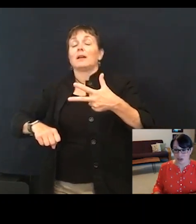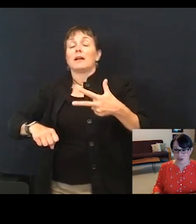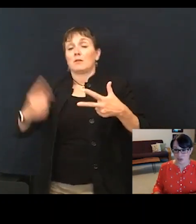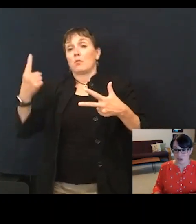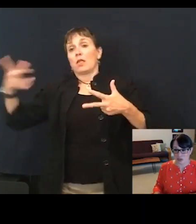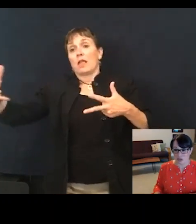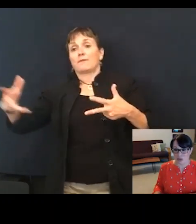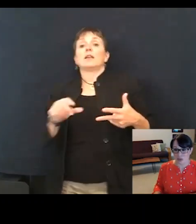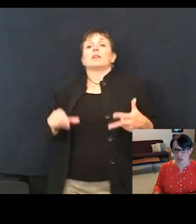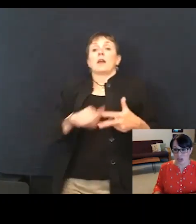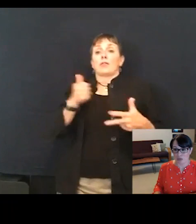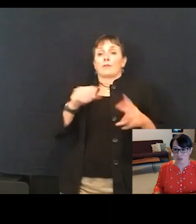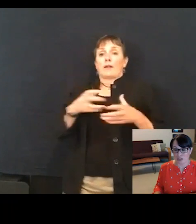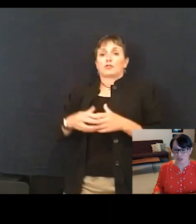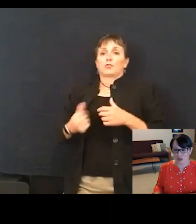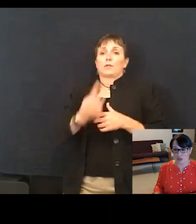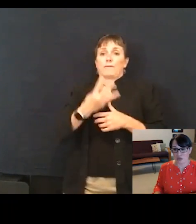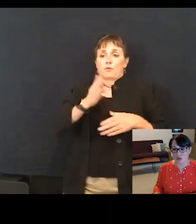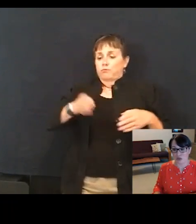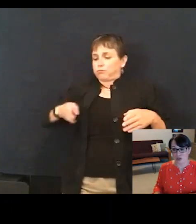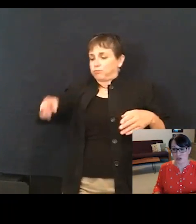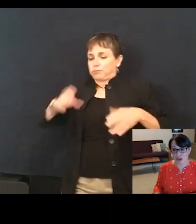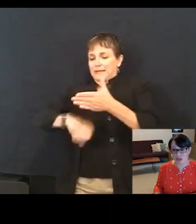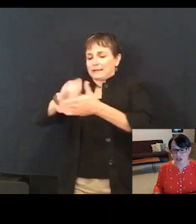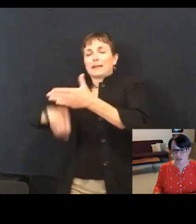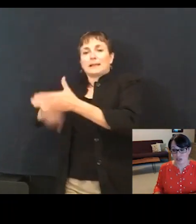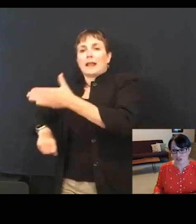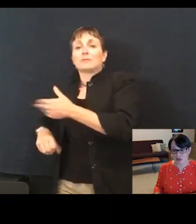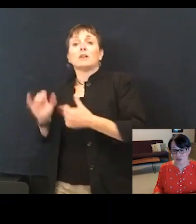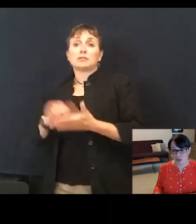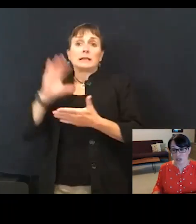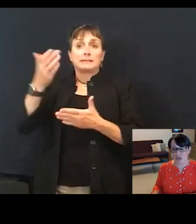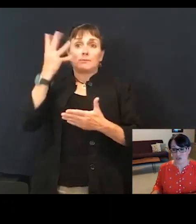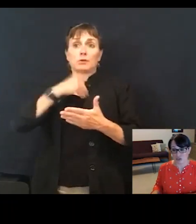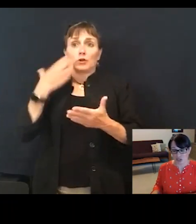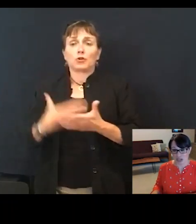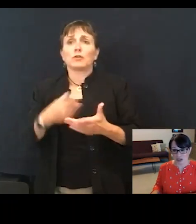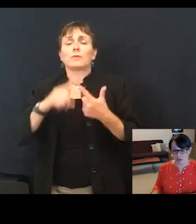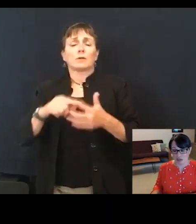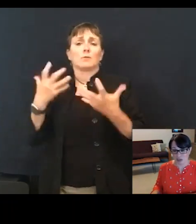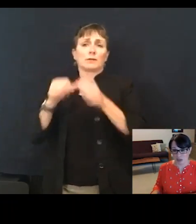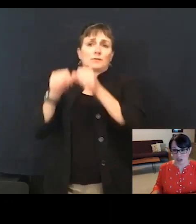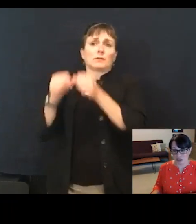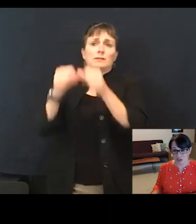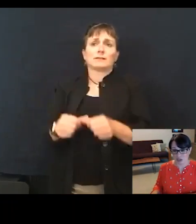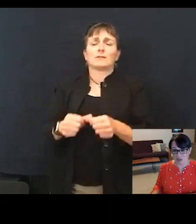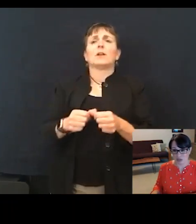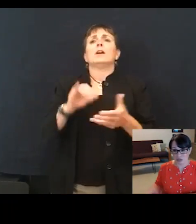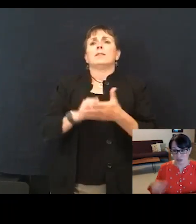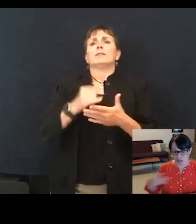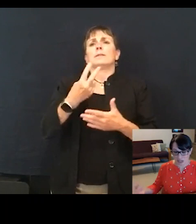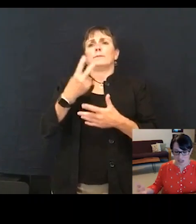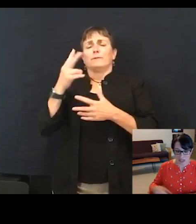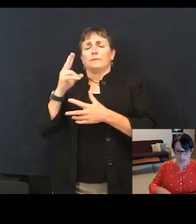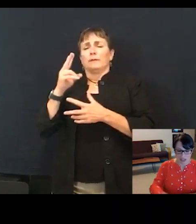to pursue the hybrid V2 codon modified V2 front half construct for its ability